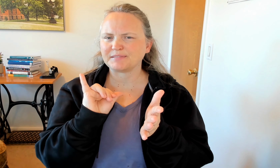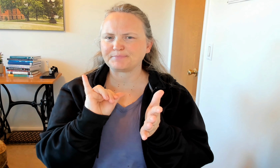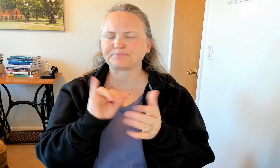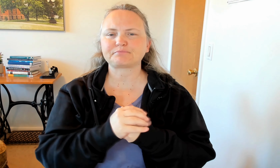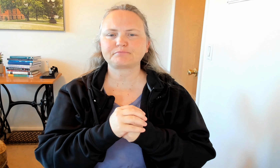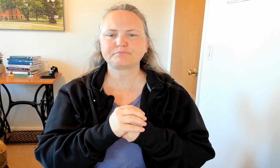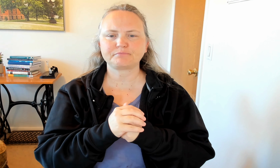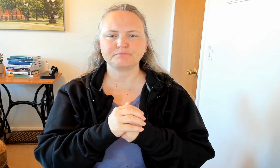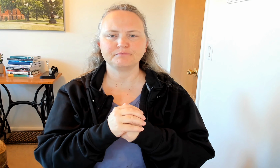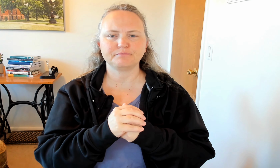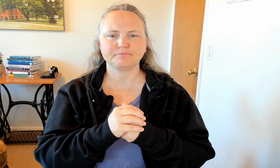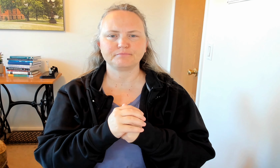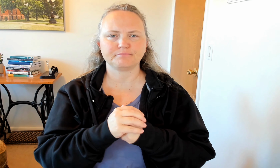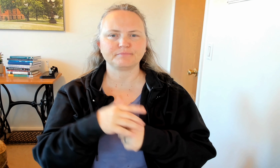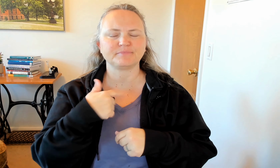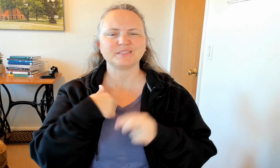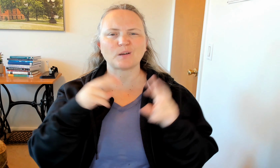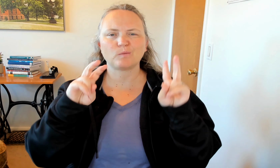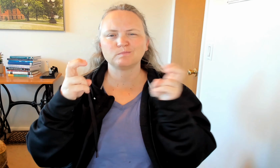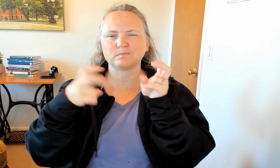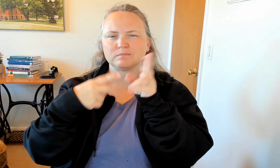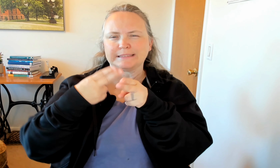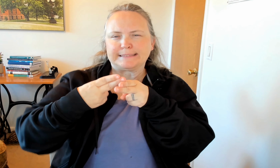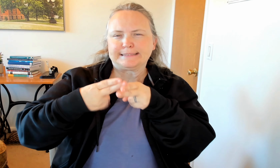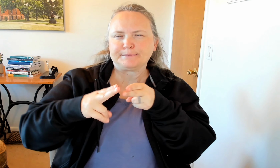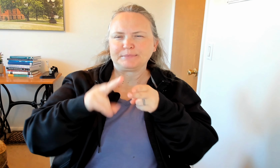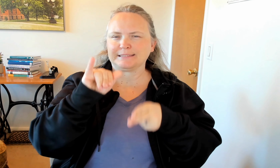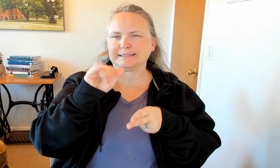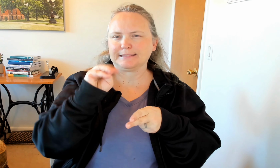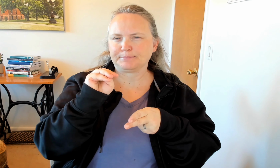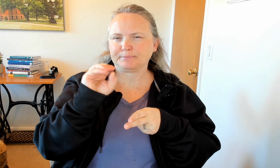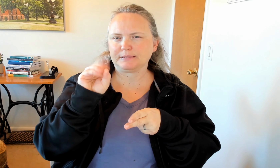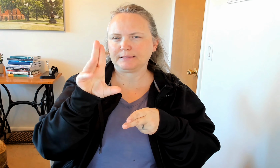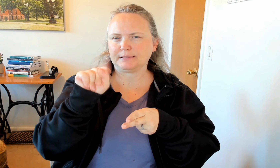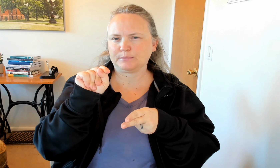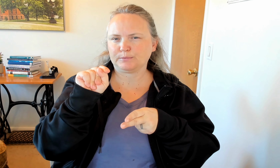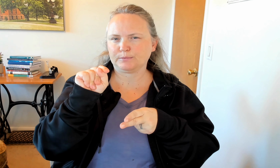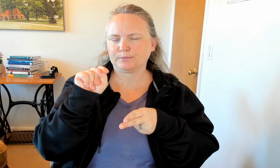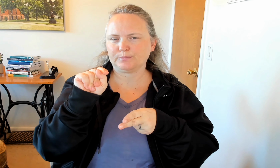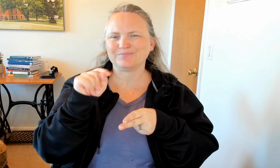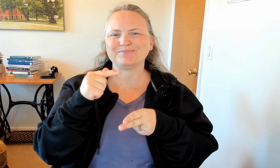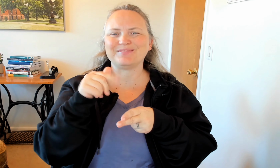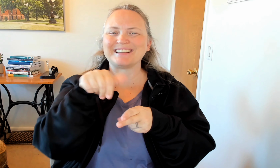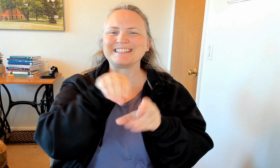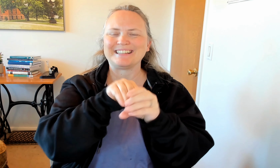So I'm going to show you what this looks like. And in this case, IMout is the abbreviation.